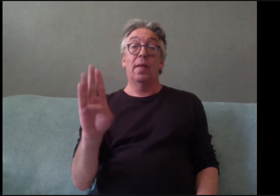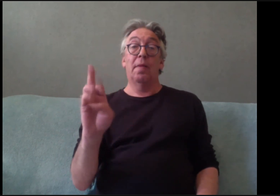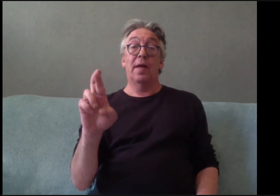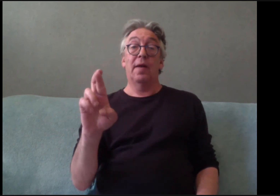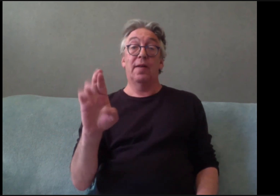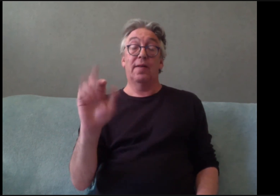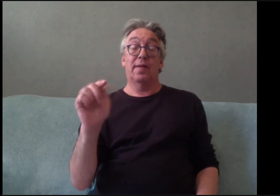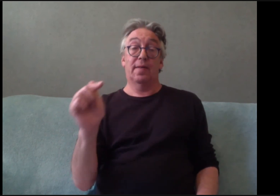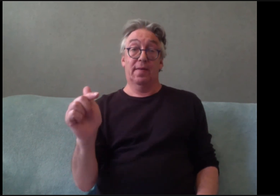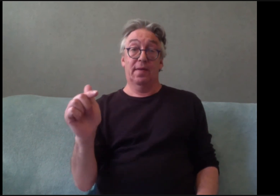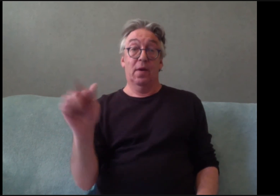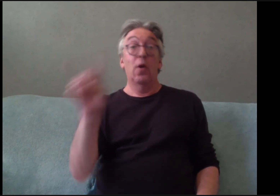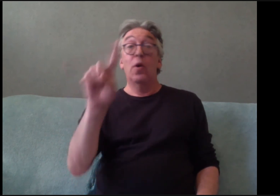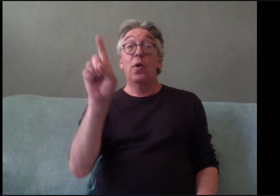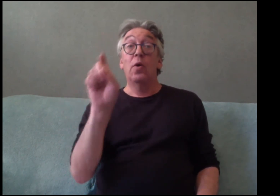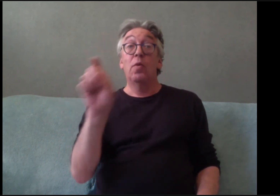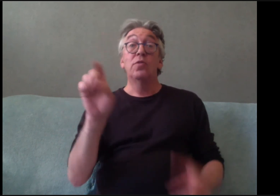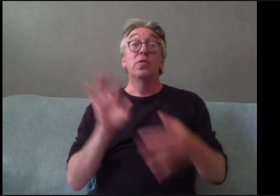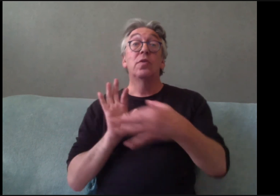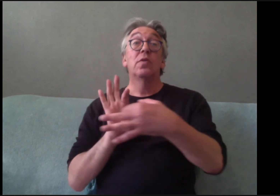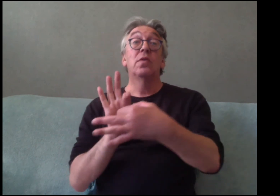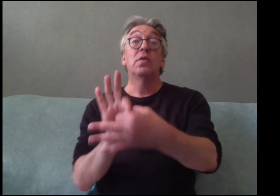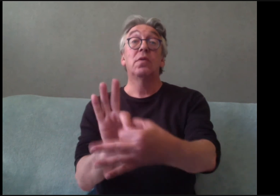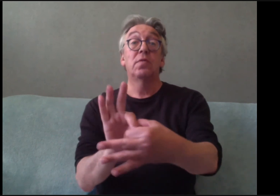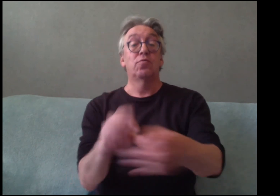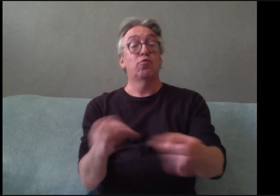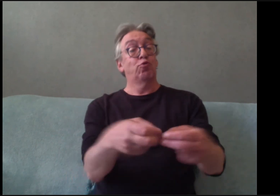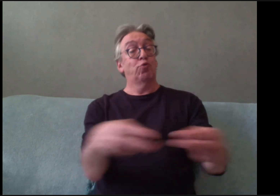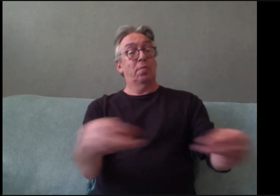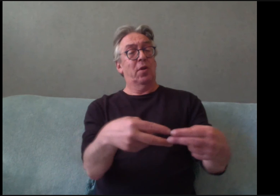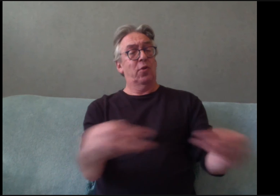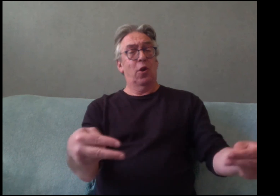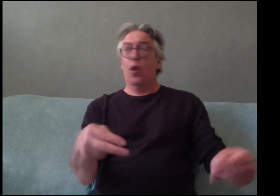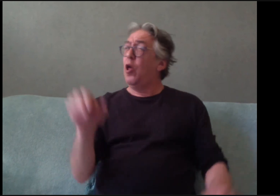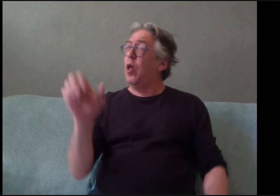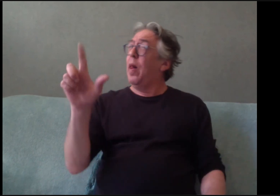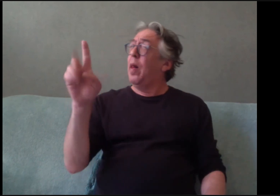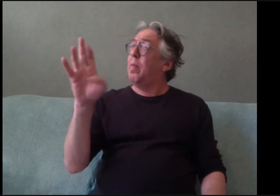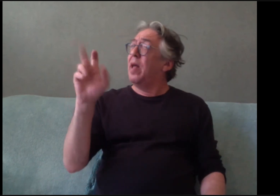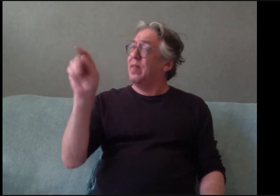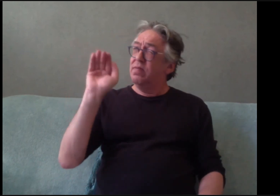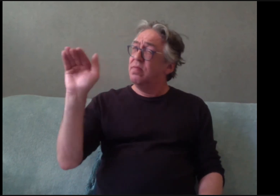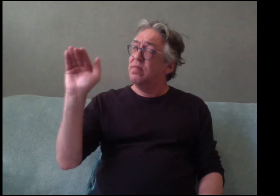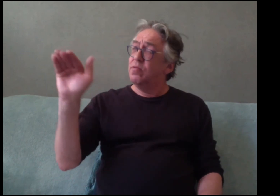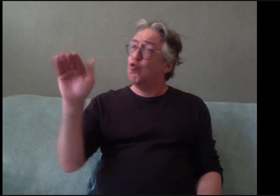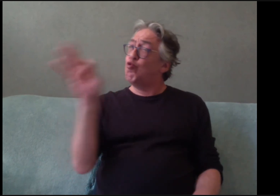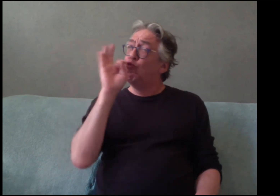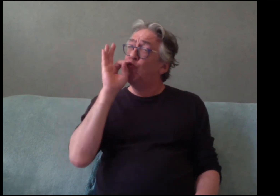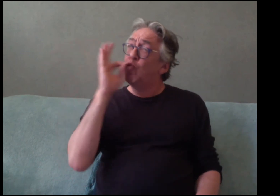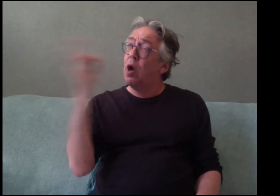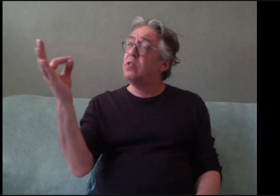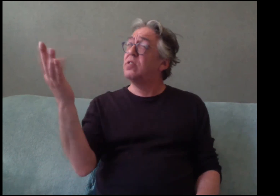So can you inform us about subtitles on TV programmes or...